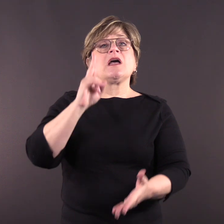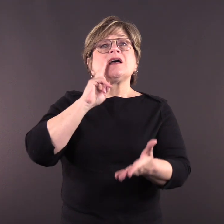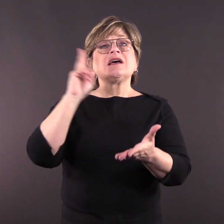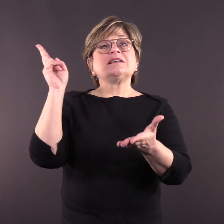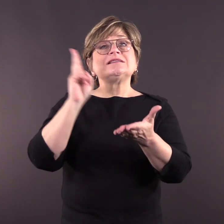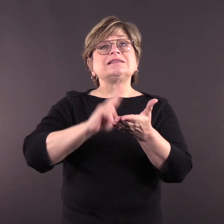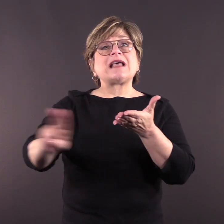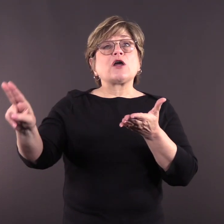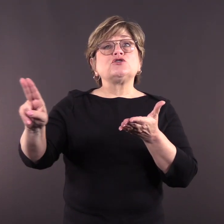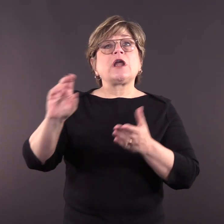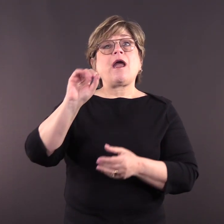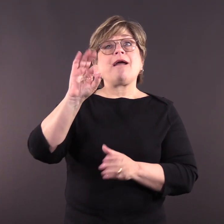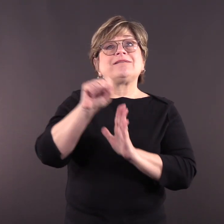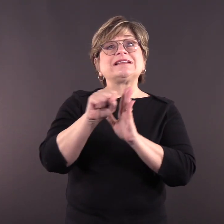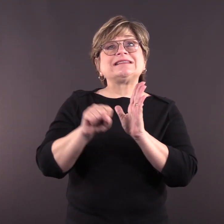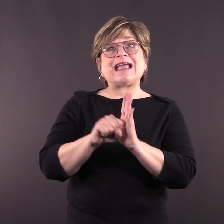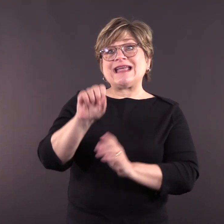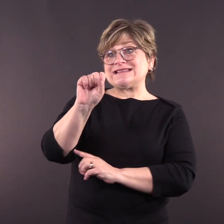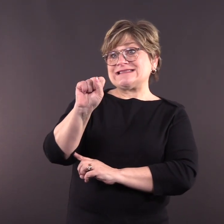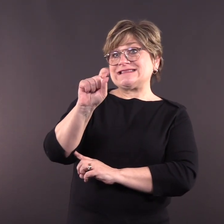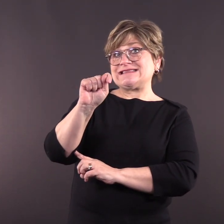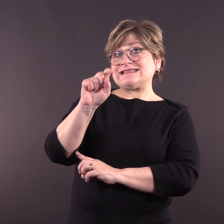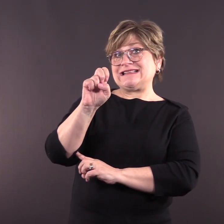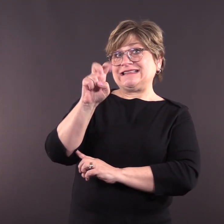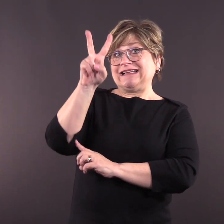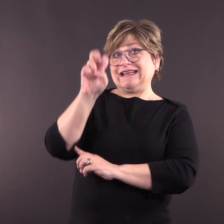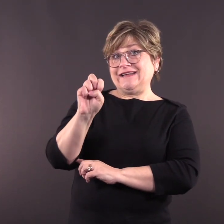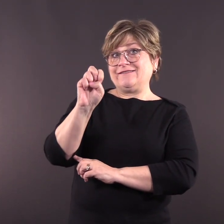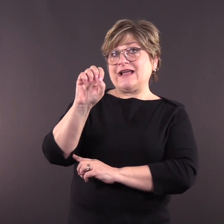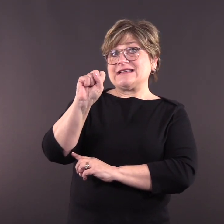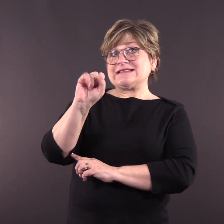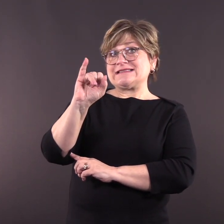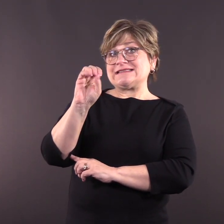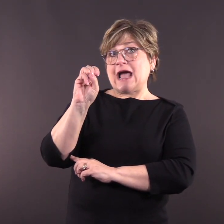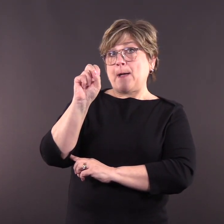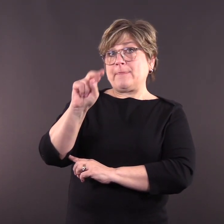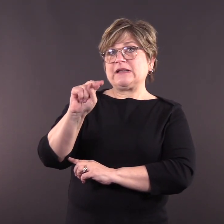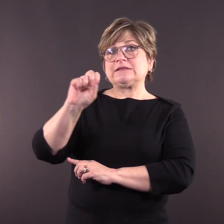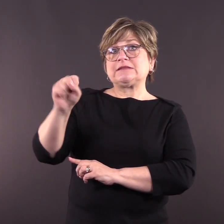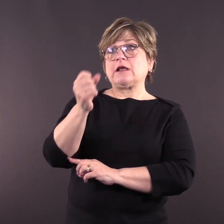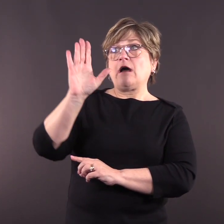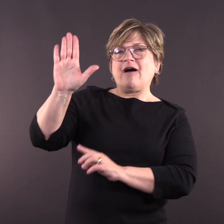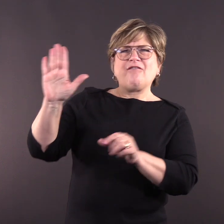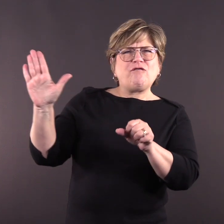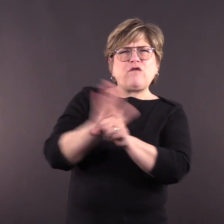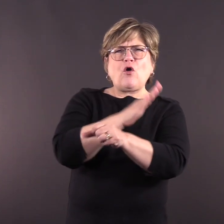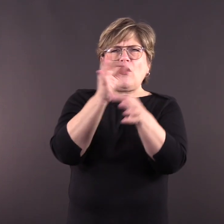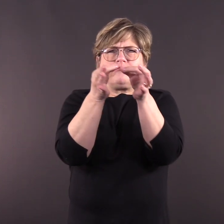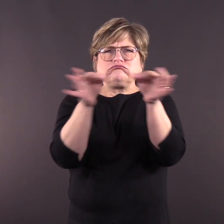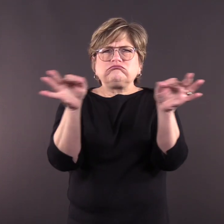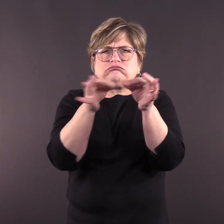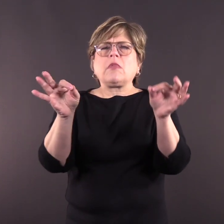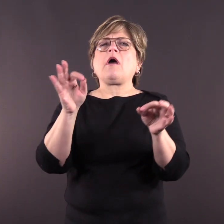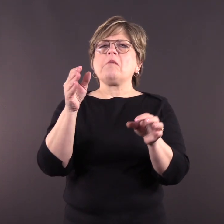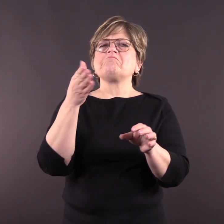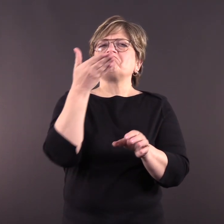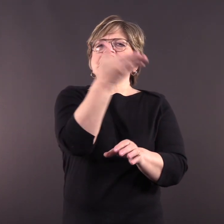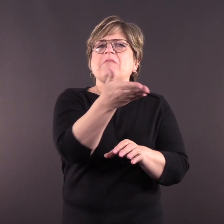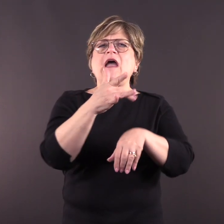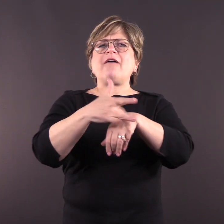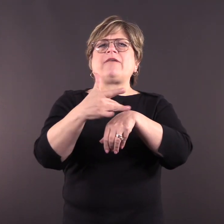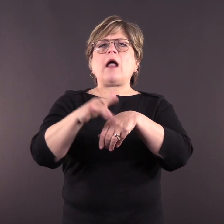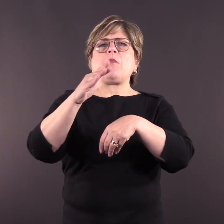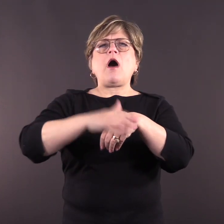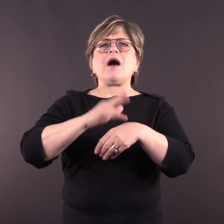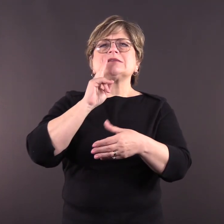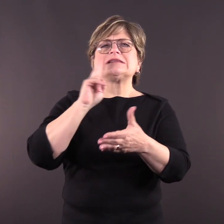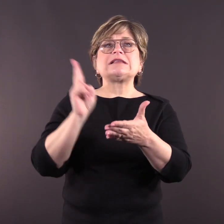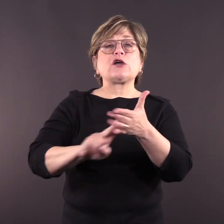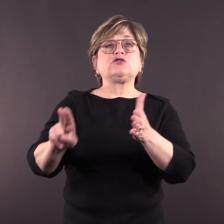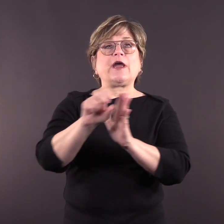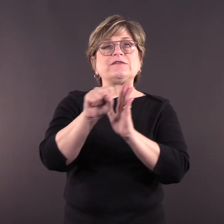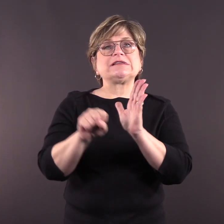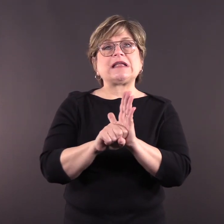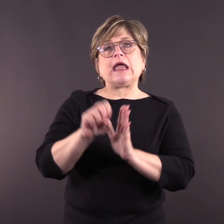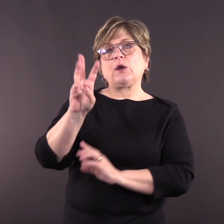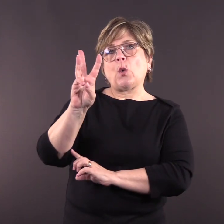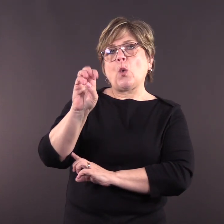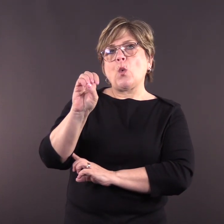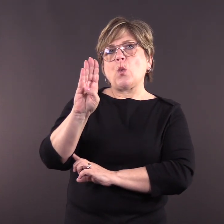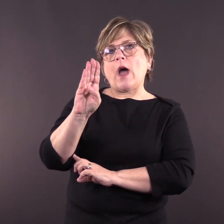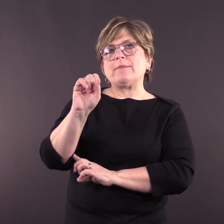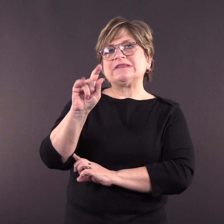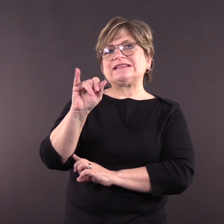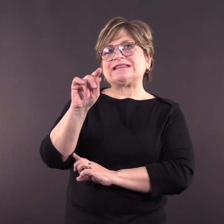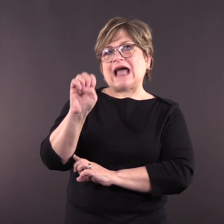Secretary of State Steve Simon’s full statement is available on the Secretary of State’s website.